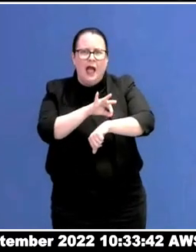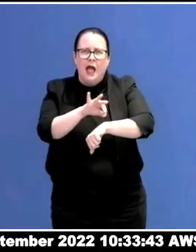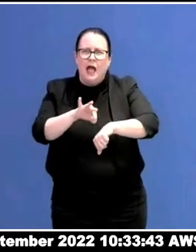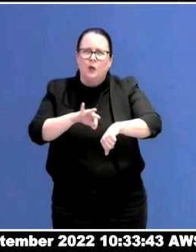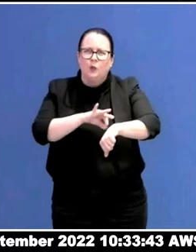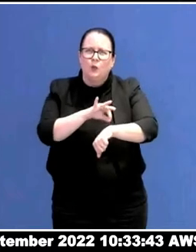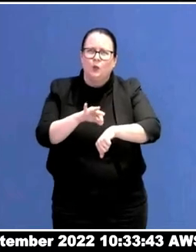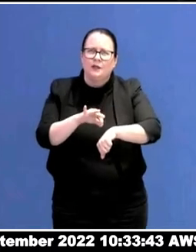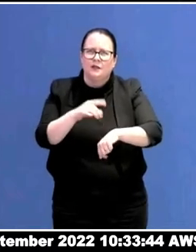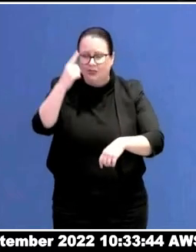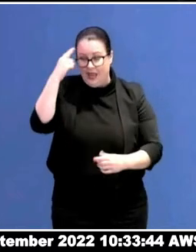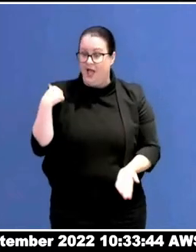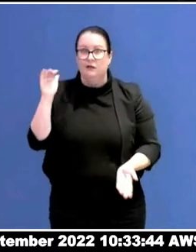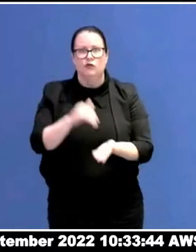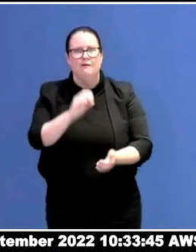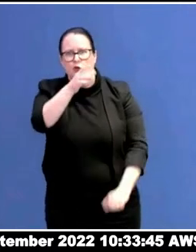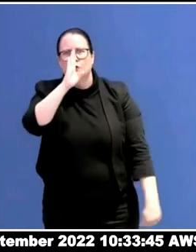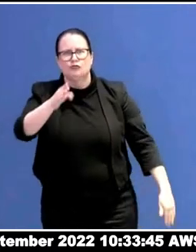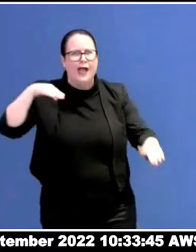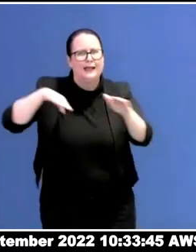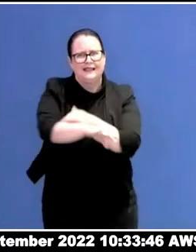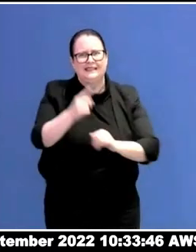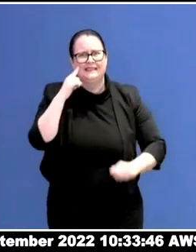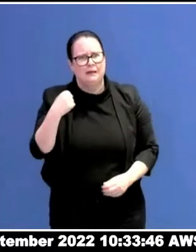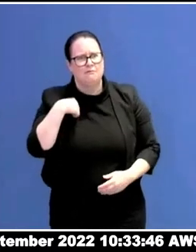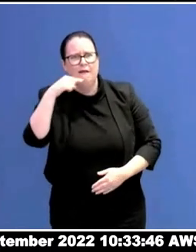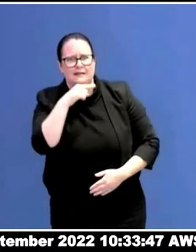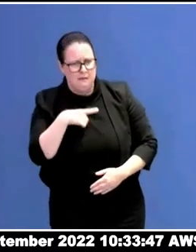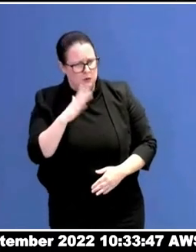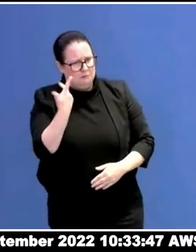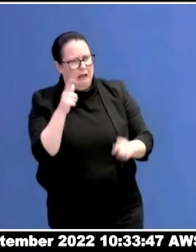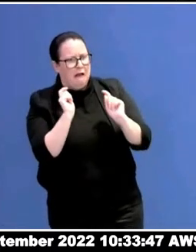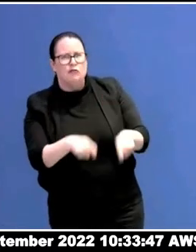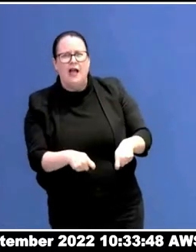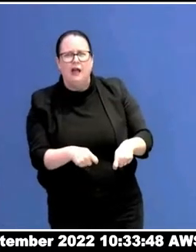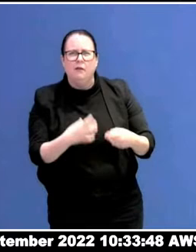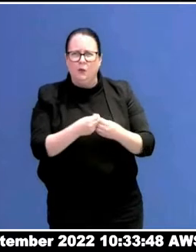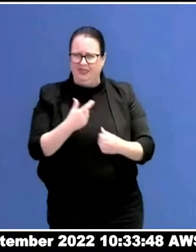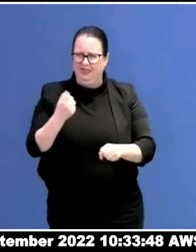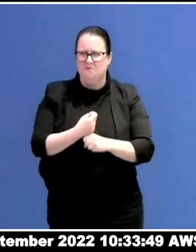assumed that I should have been able to go very much fairly soon through and be with